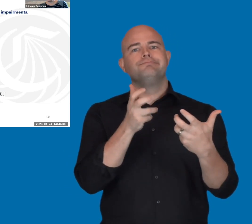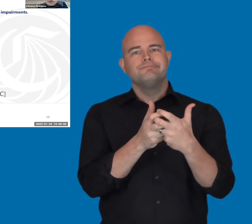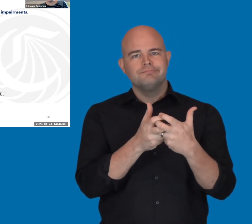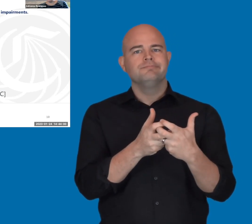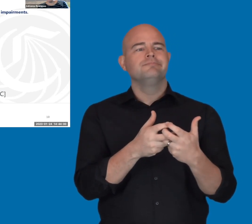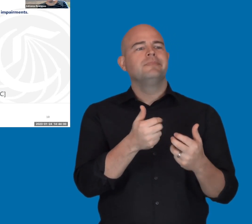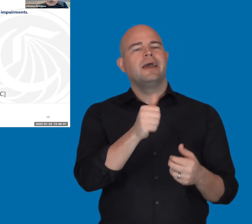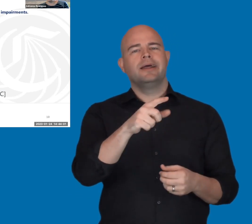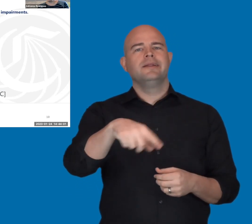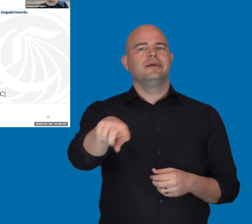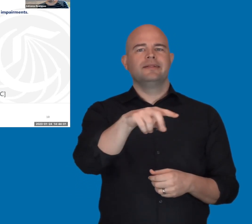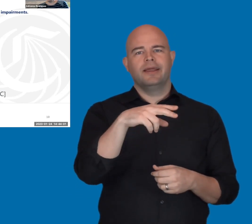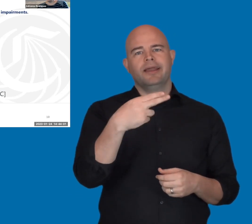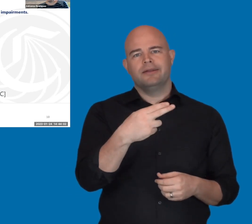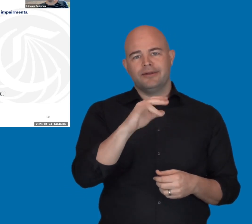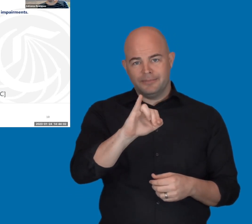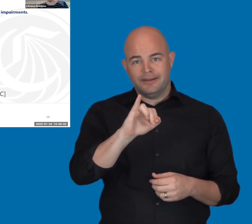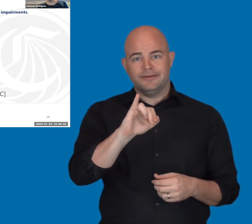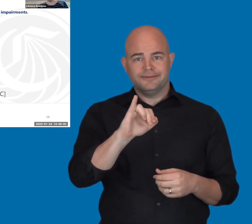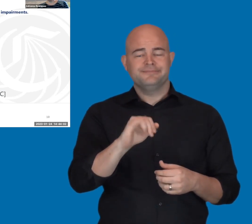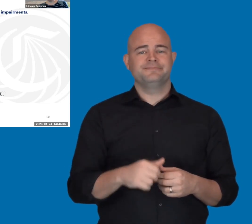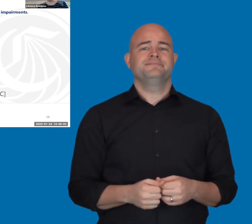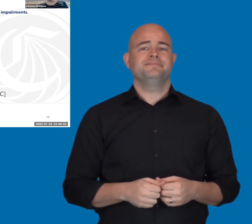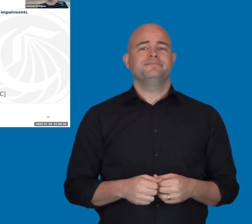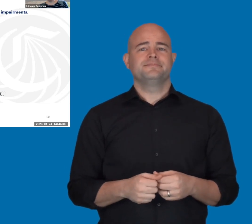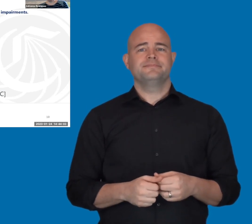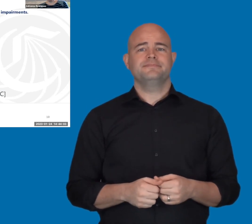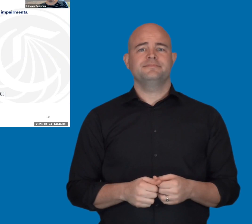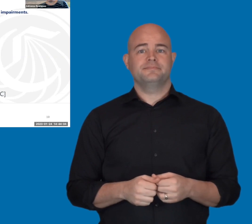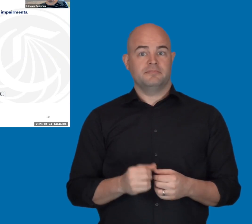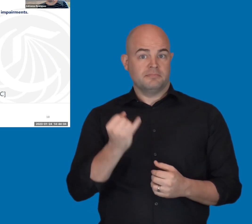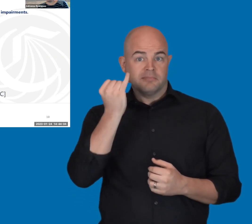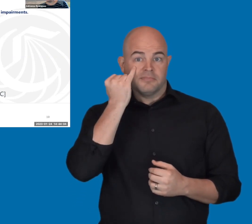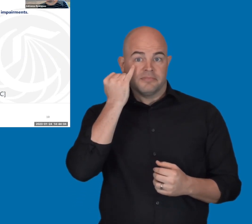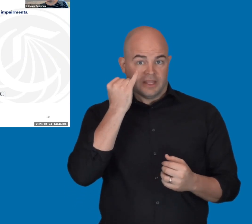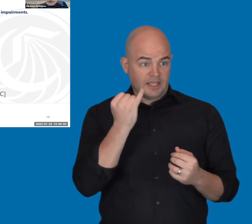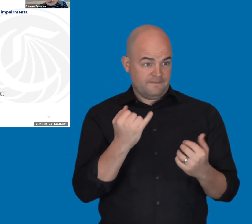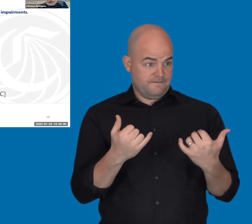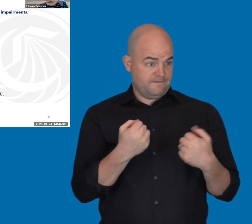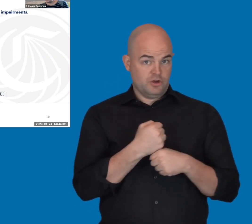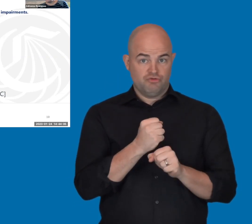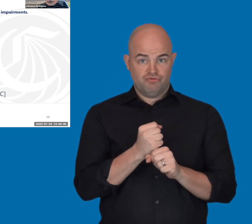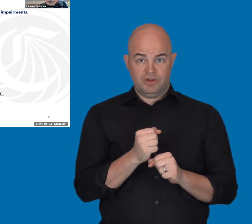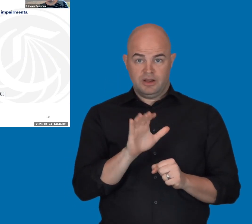with hearing impairments. So, you -- if you're creating your own video,